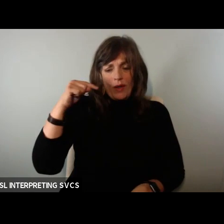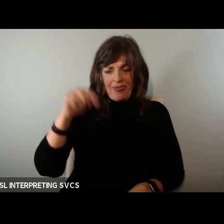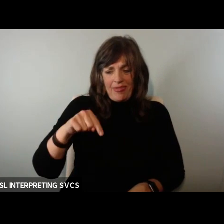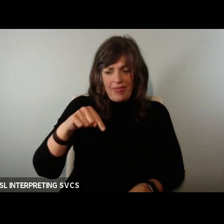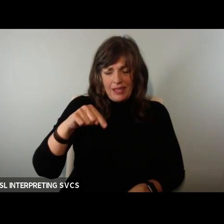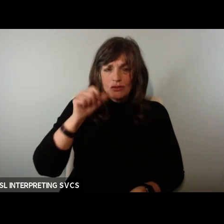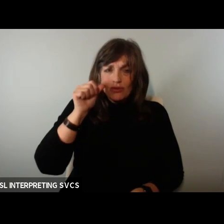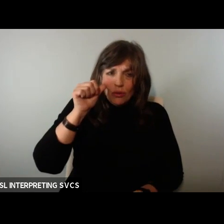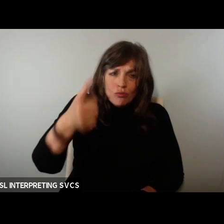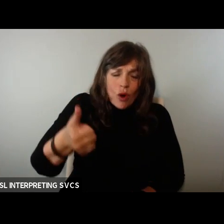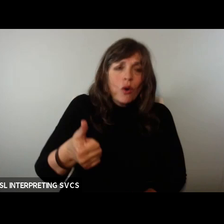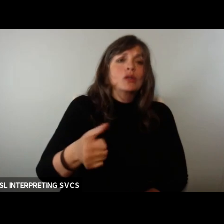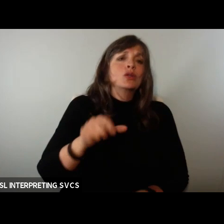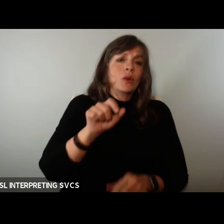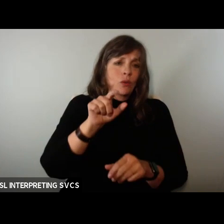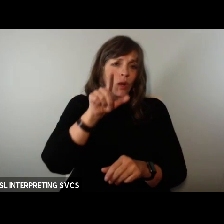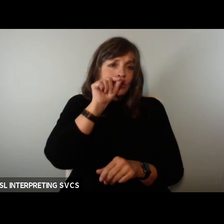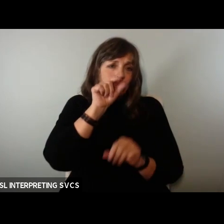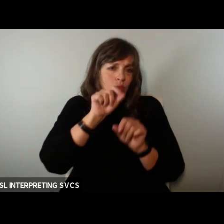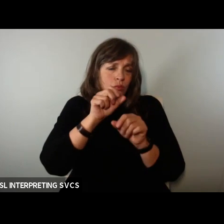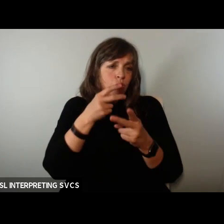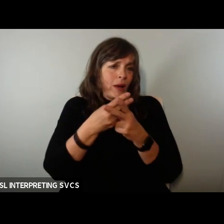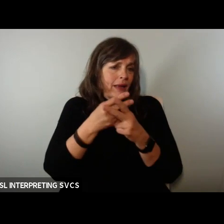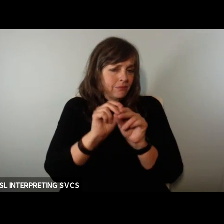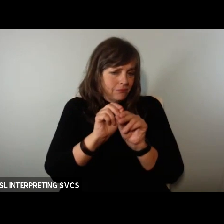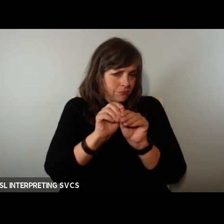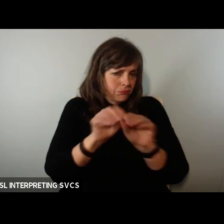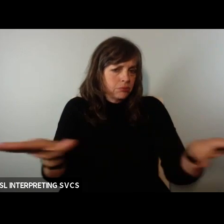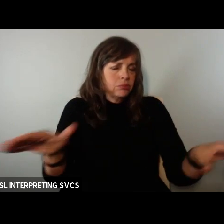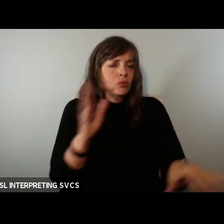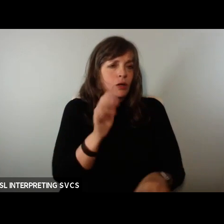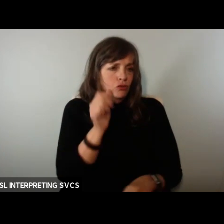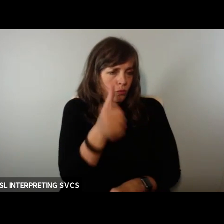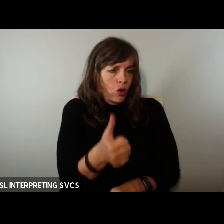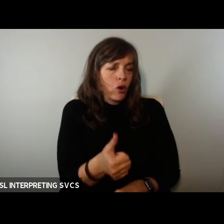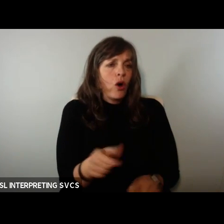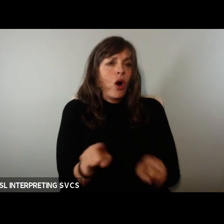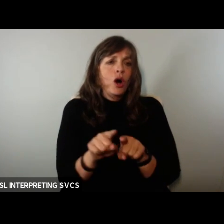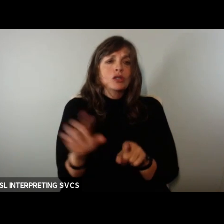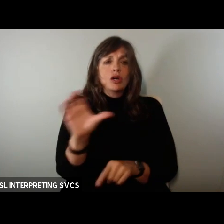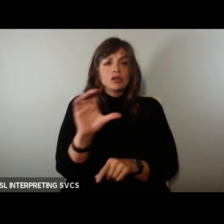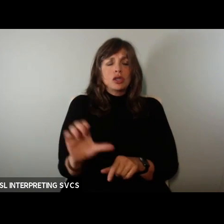so we will be tweeting that out as well. We also wanna draw attention to the Chicago Artists Relief Fund on GoFundMe